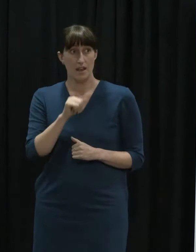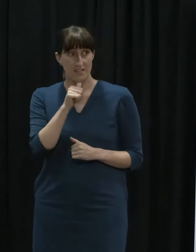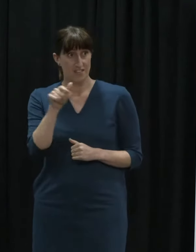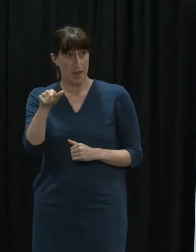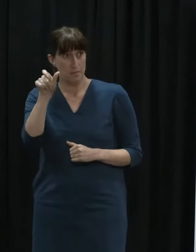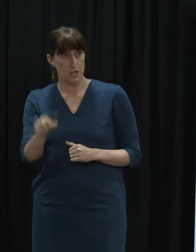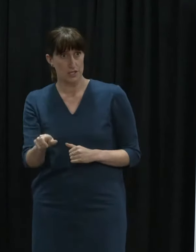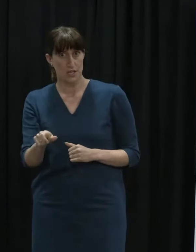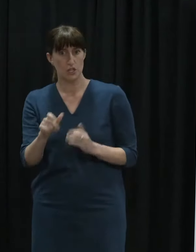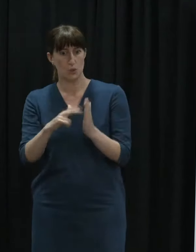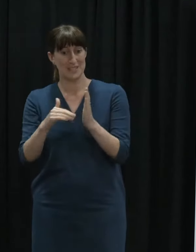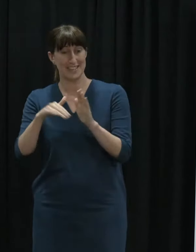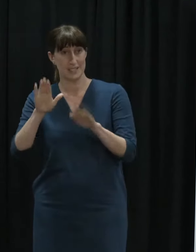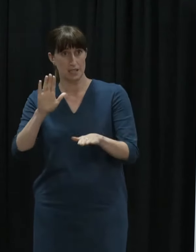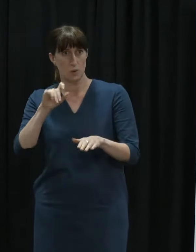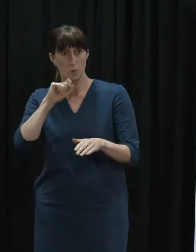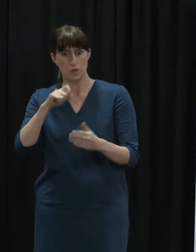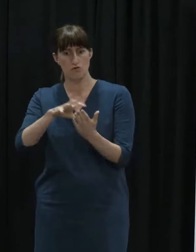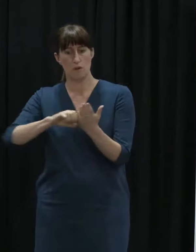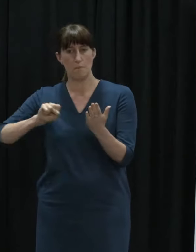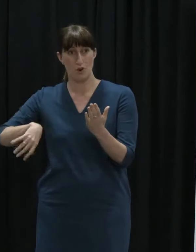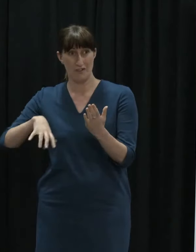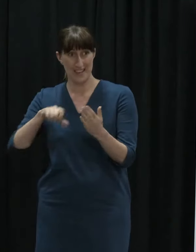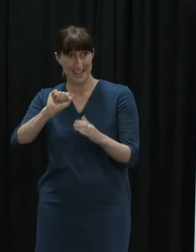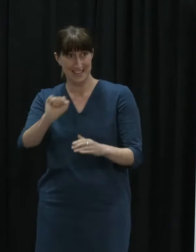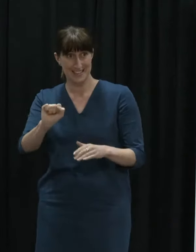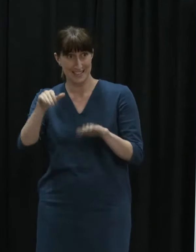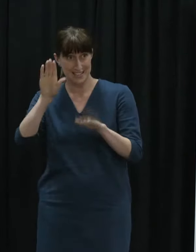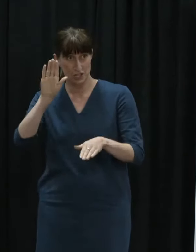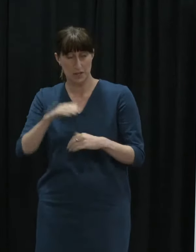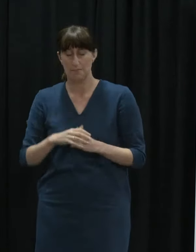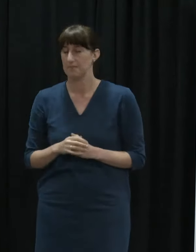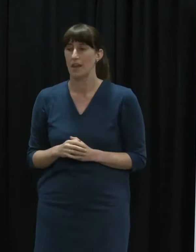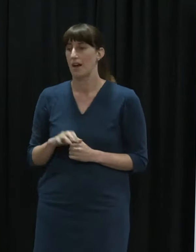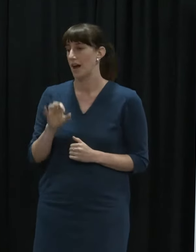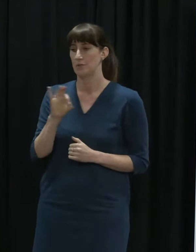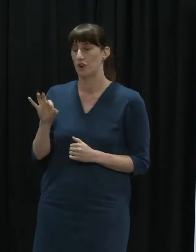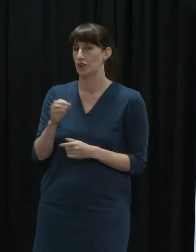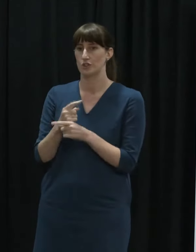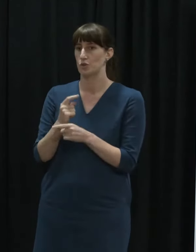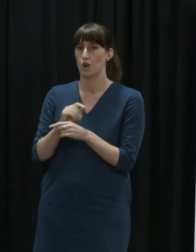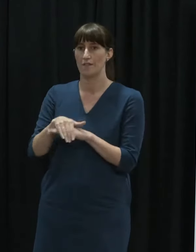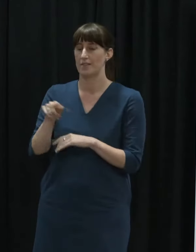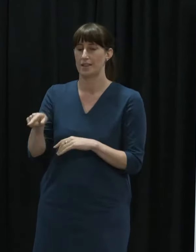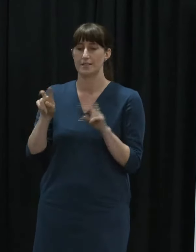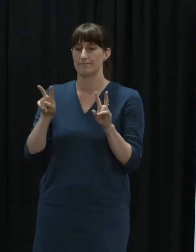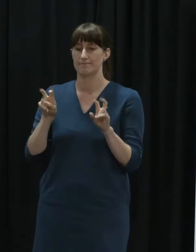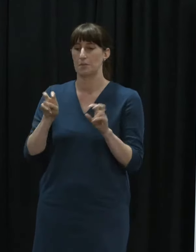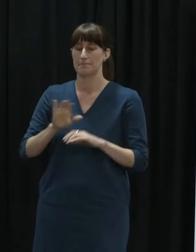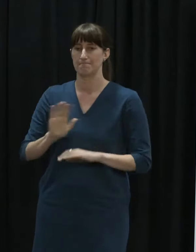You know that's not unusual.